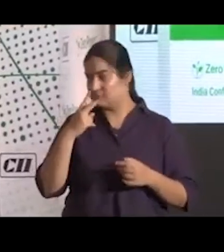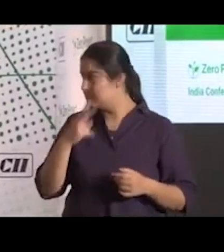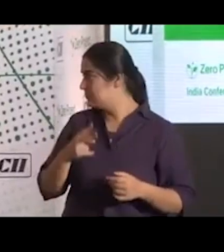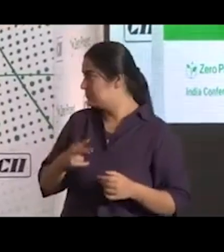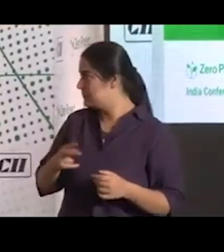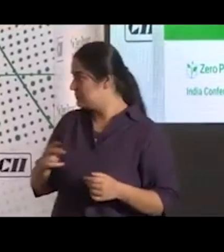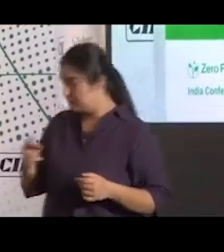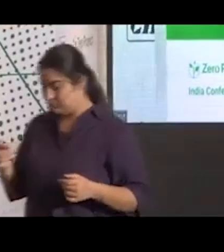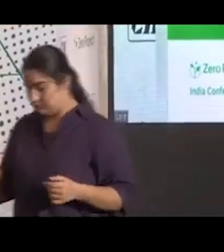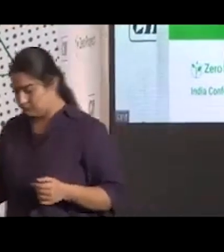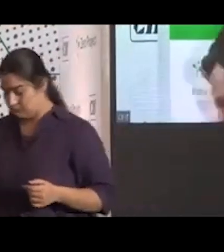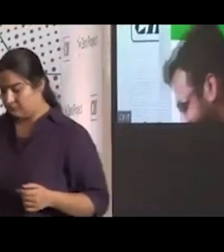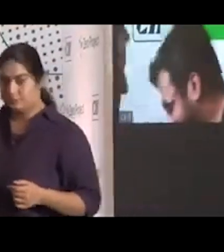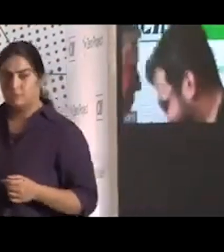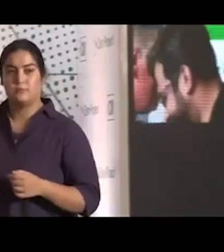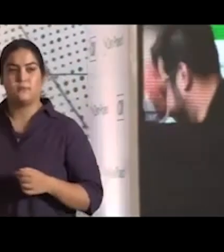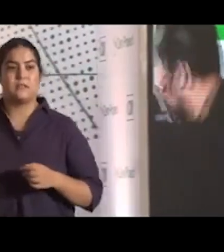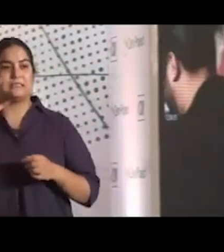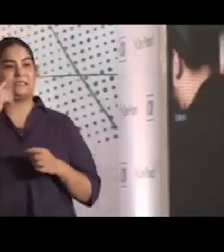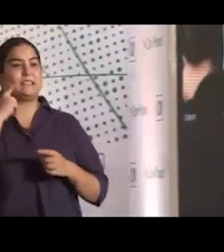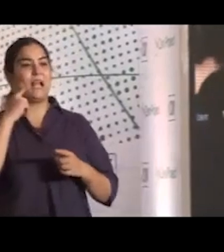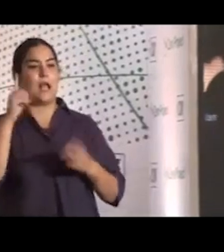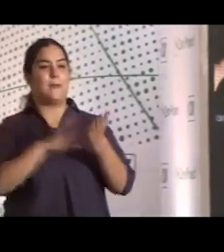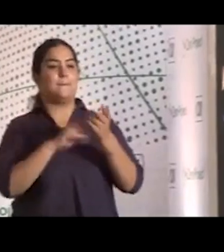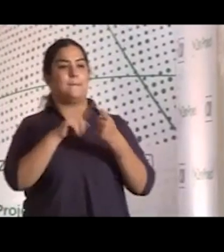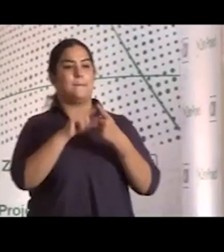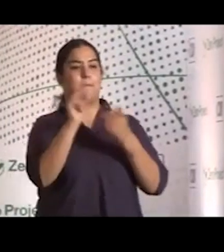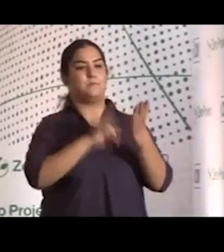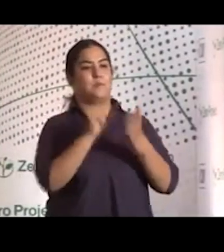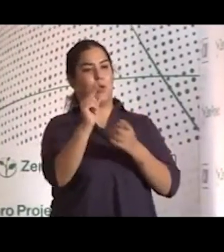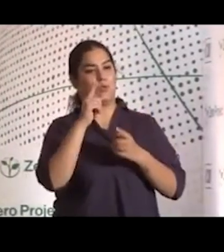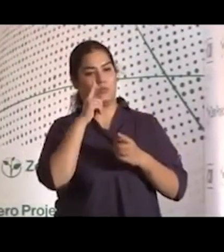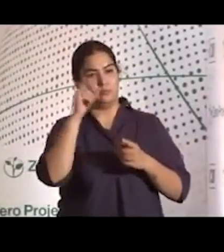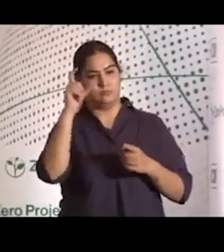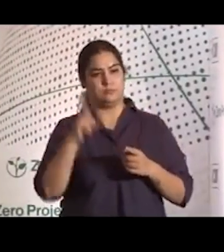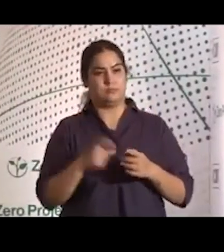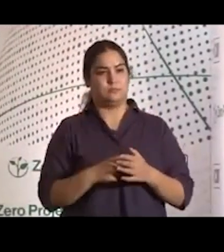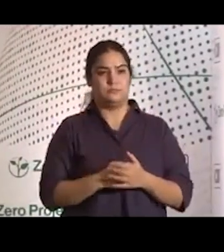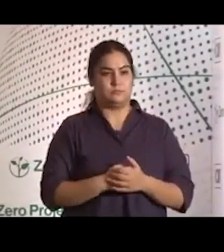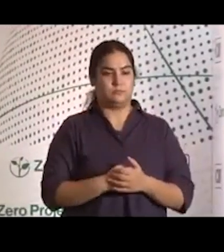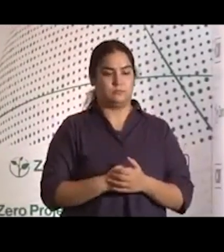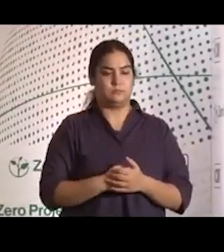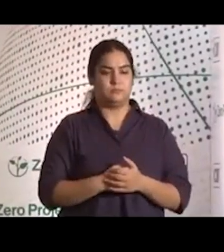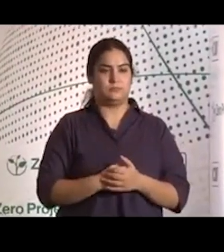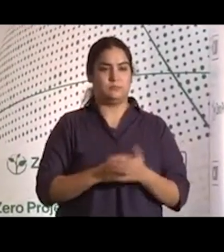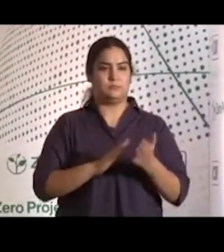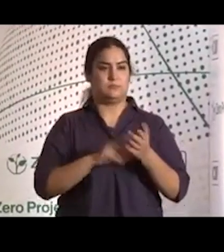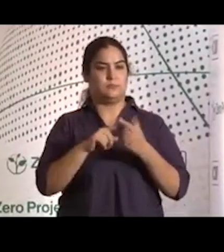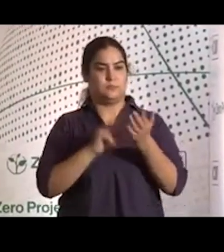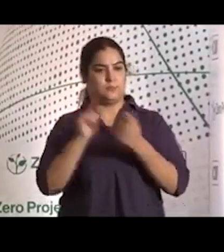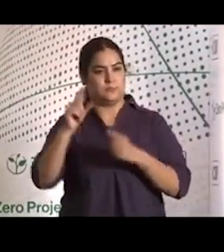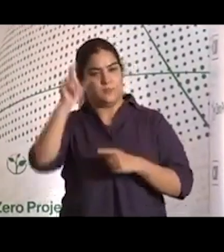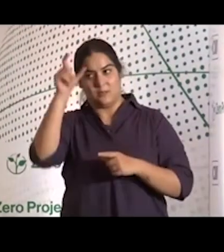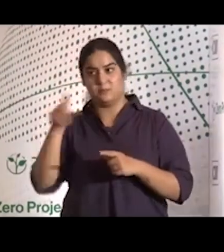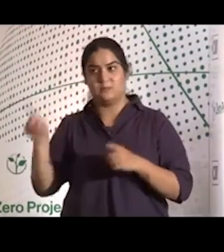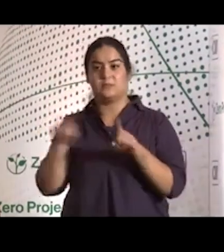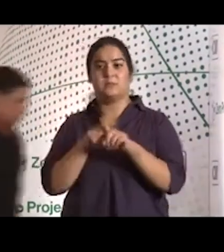Walia CII Foundation Woman Exemplar from Rajasthan, Stomach Cancer